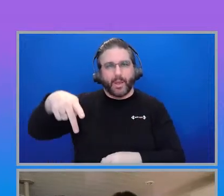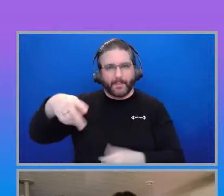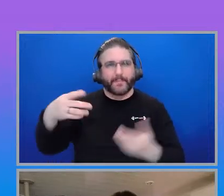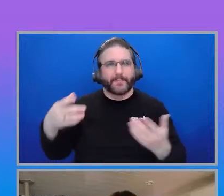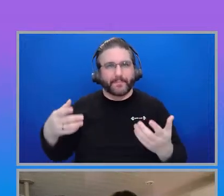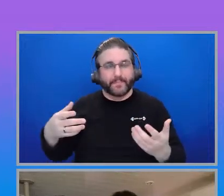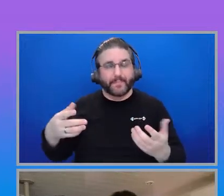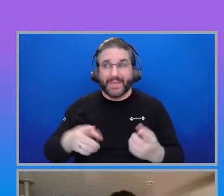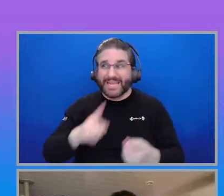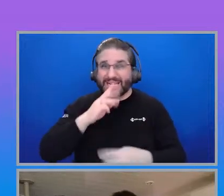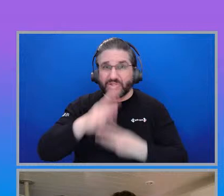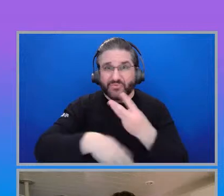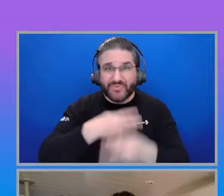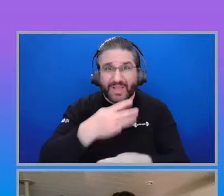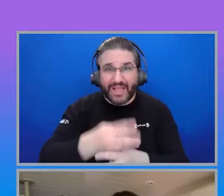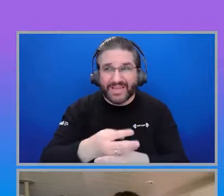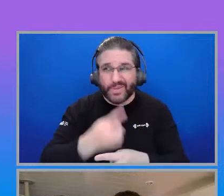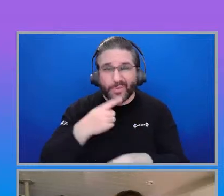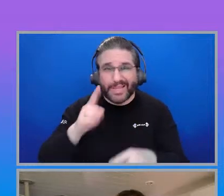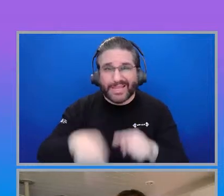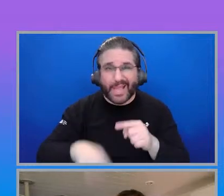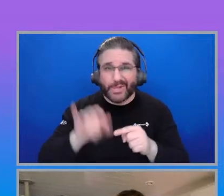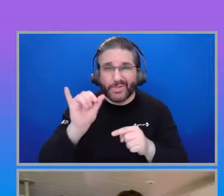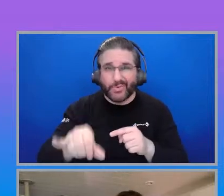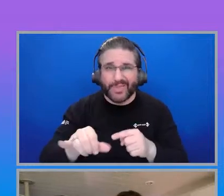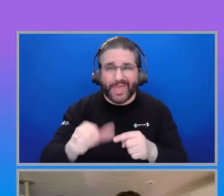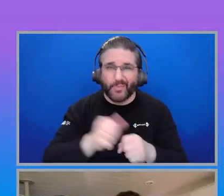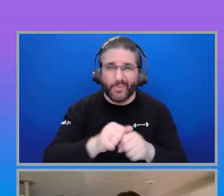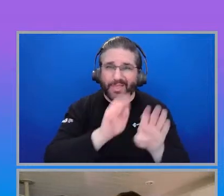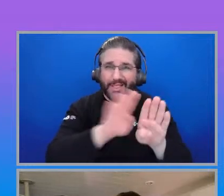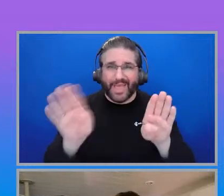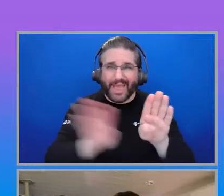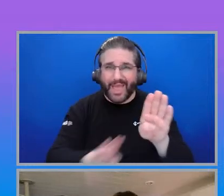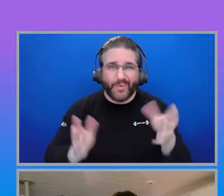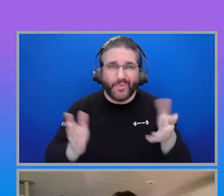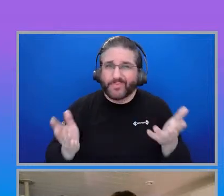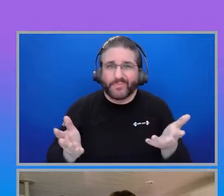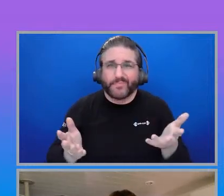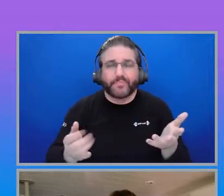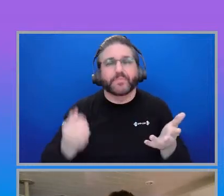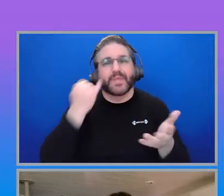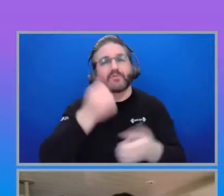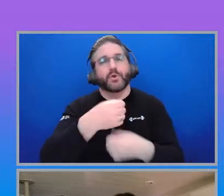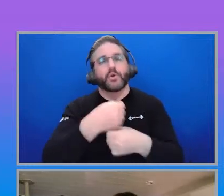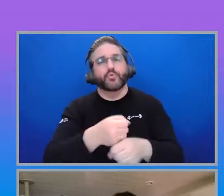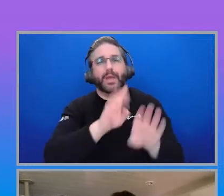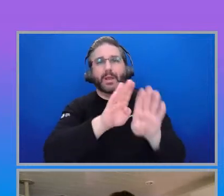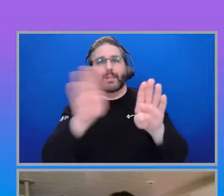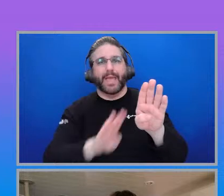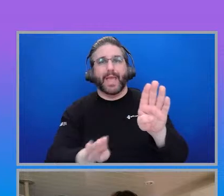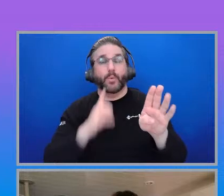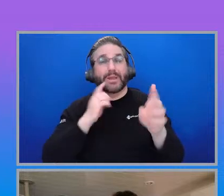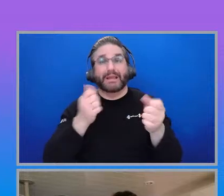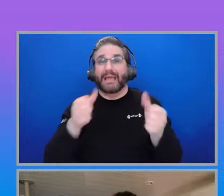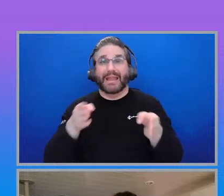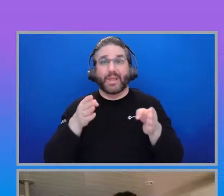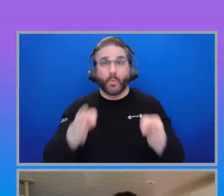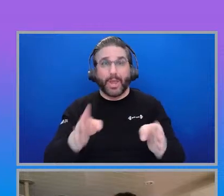never really been able to do that. Not with layout anyway. You know, if you create a layout